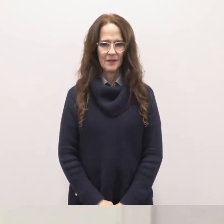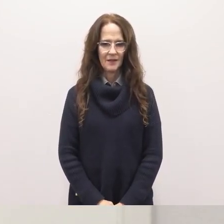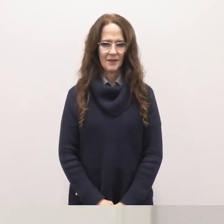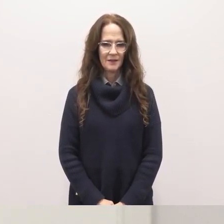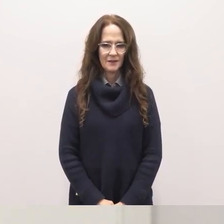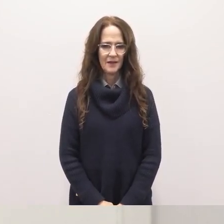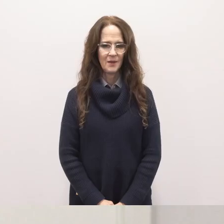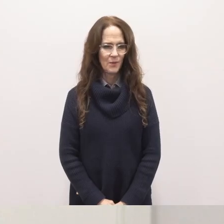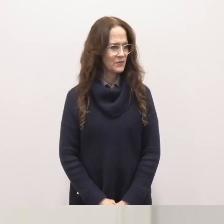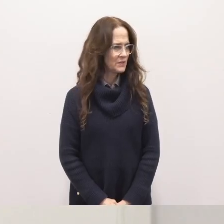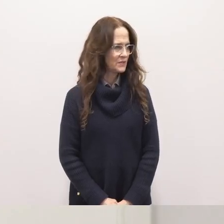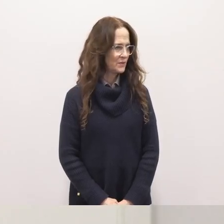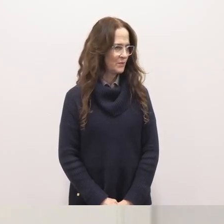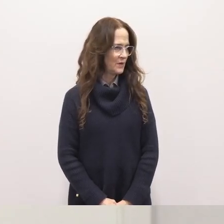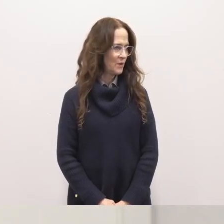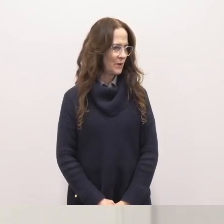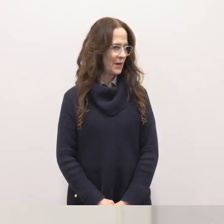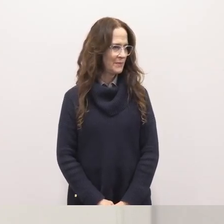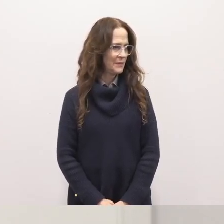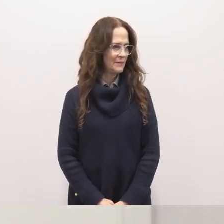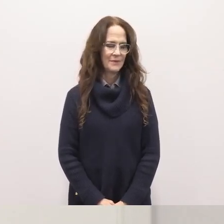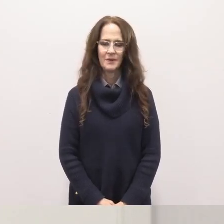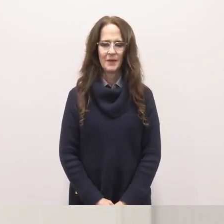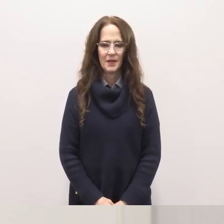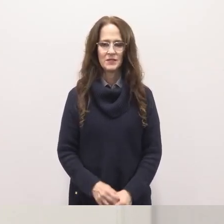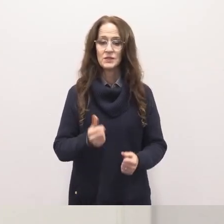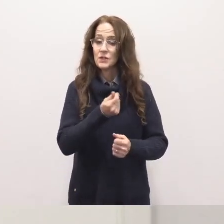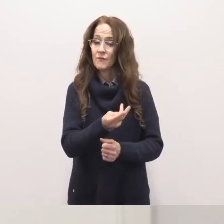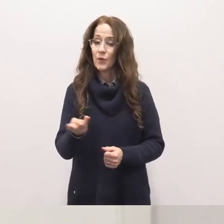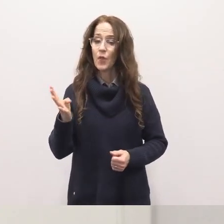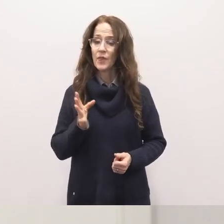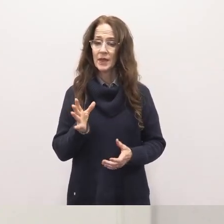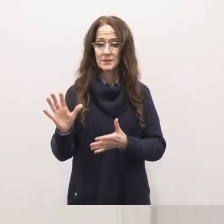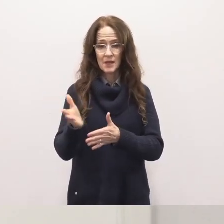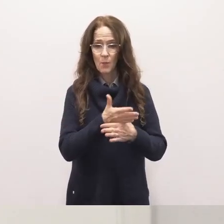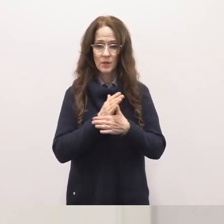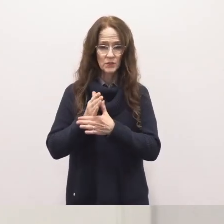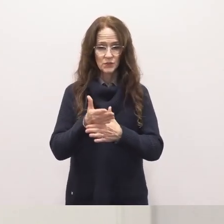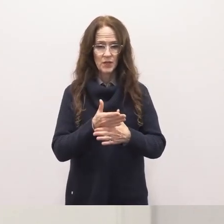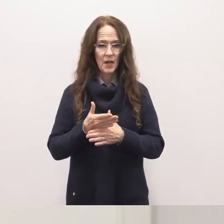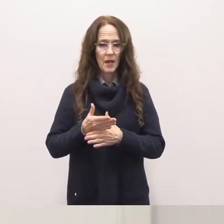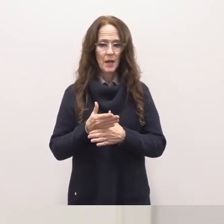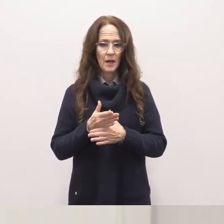All right, in addition to introducing Margaret, just a few things that I'd like to share. So building on some things